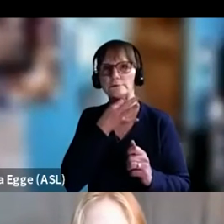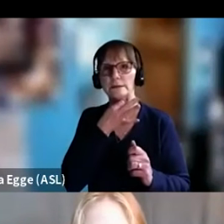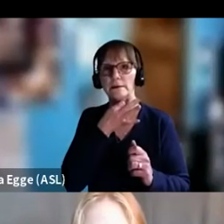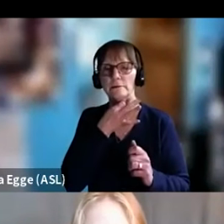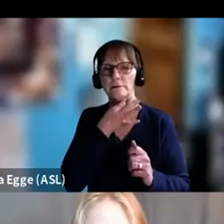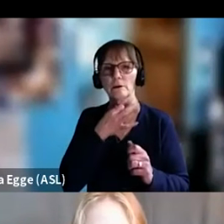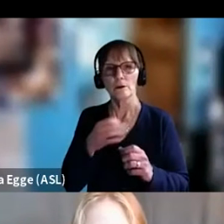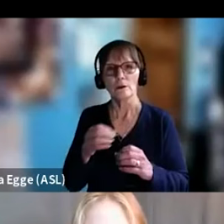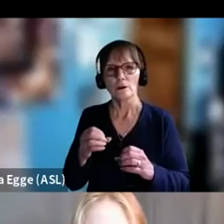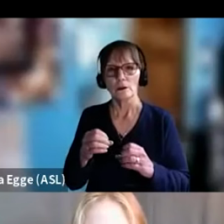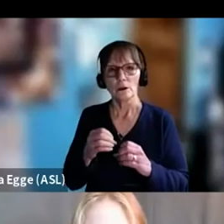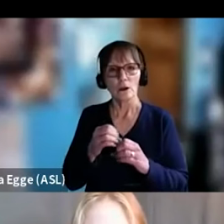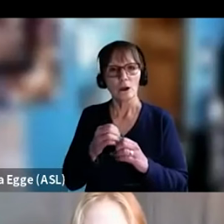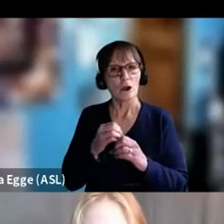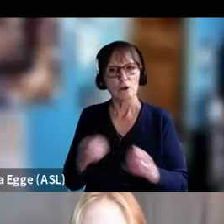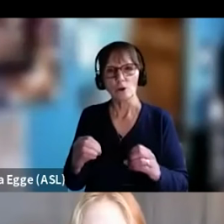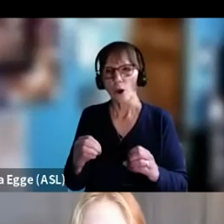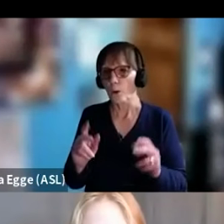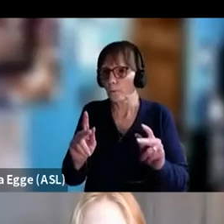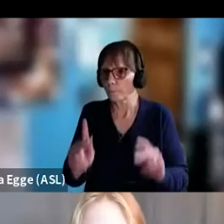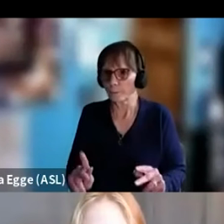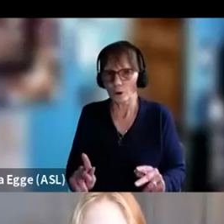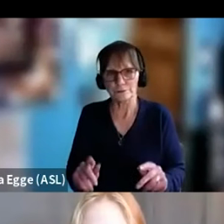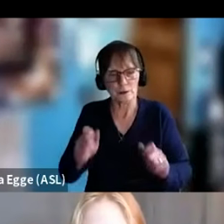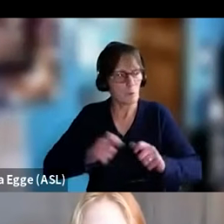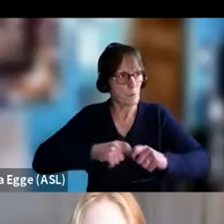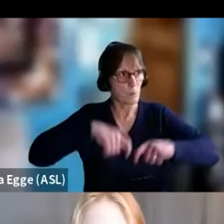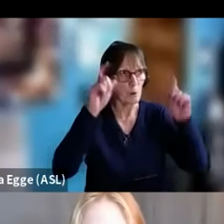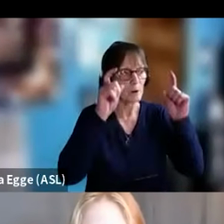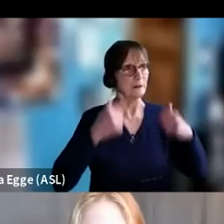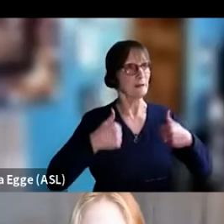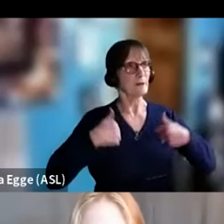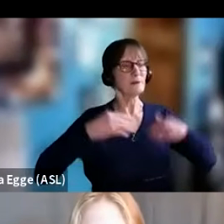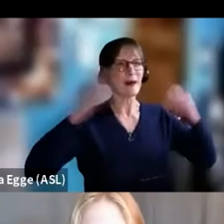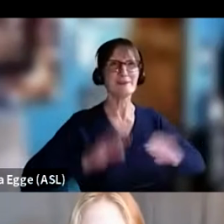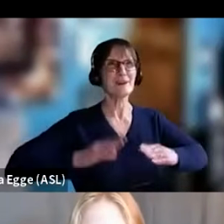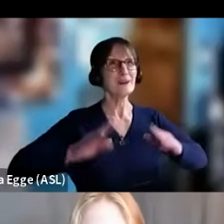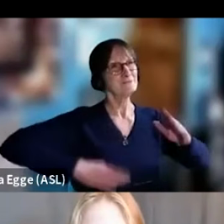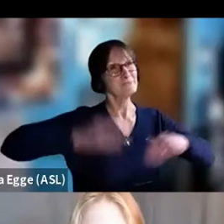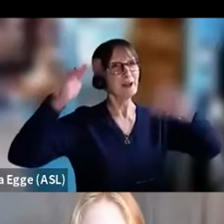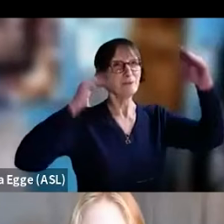No little person woke up one day and was like, "When I wanna grow up these are the struggles I wanna have."